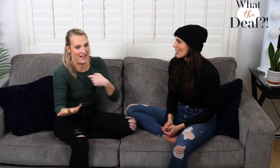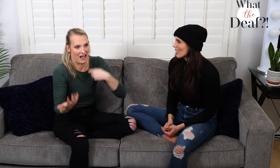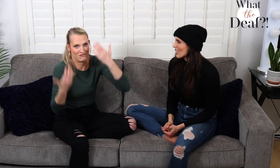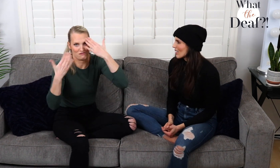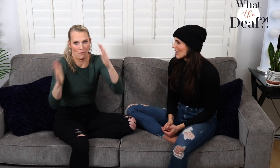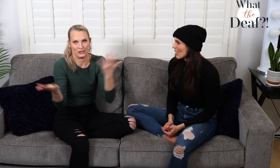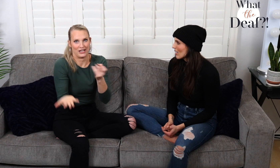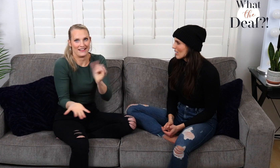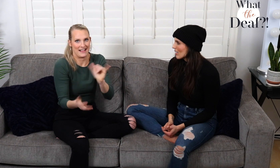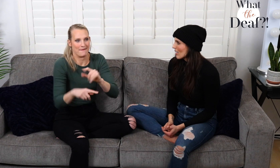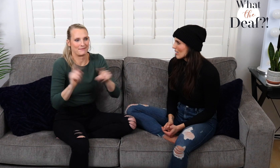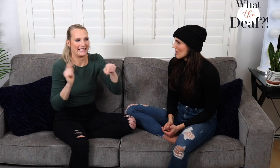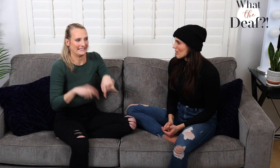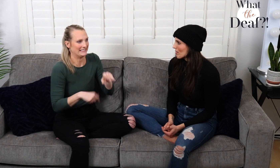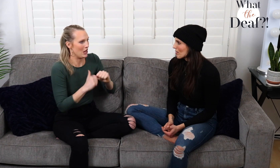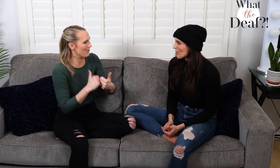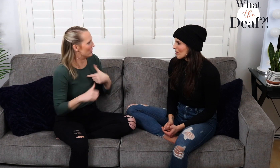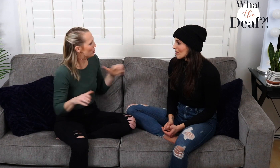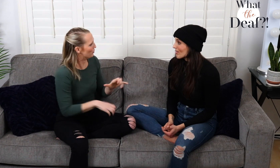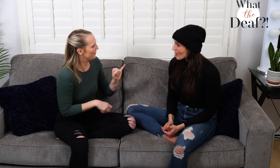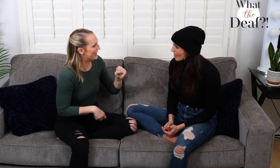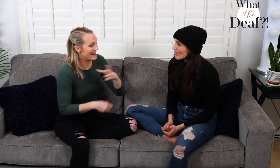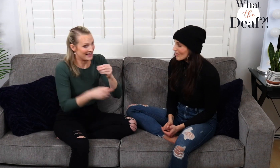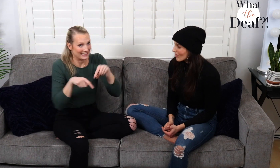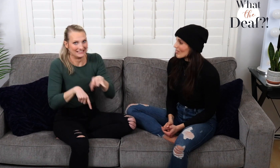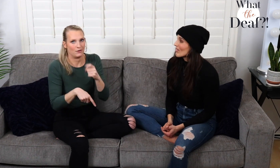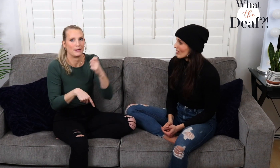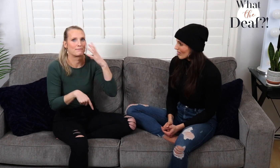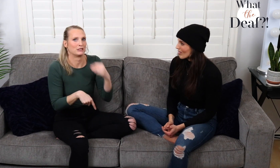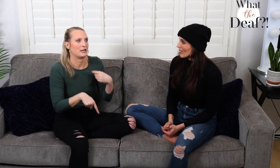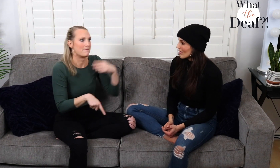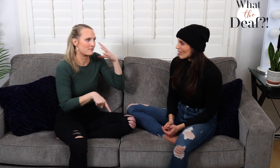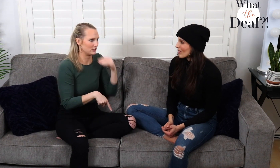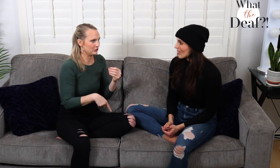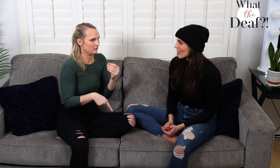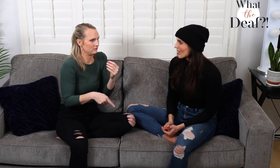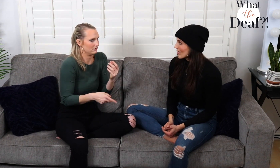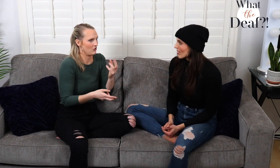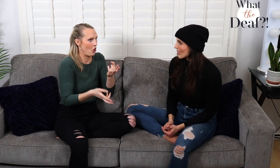know what it's like but this is how I do it and this is the experience that I went through and